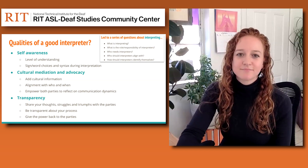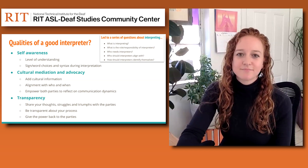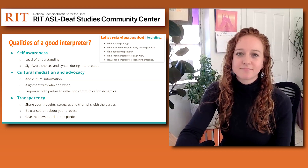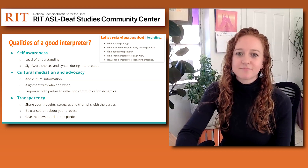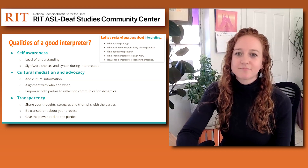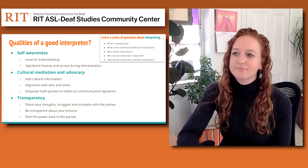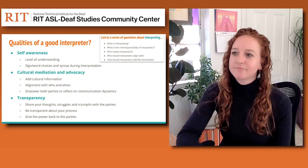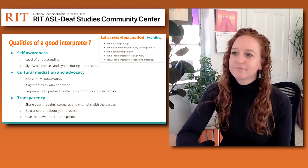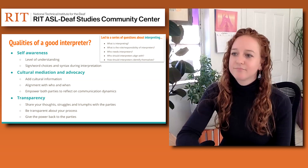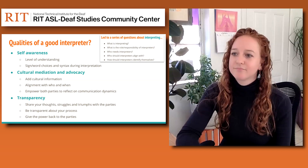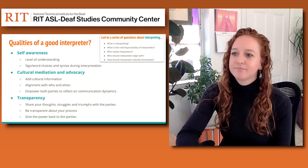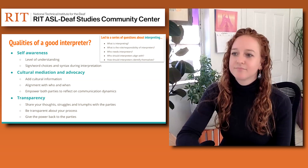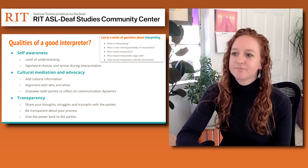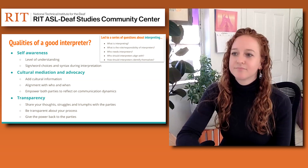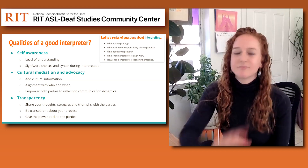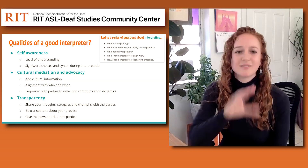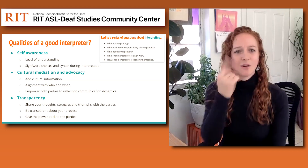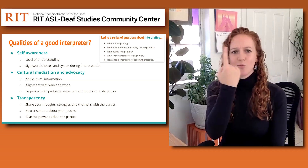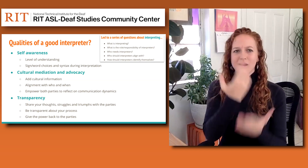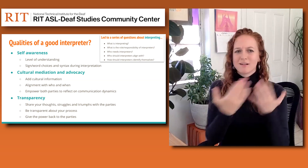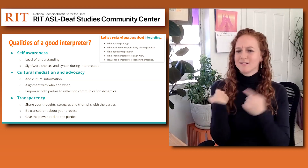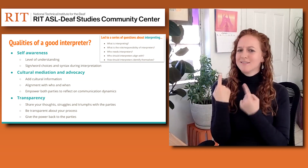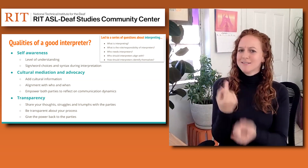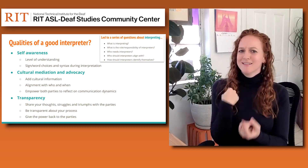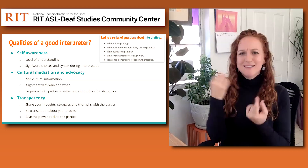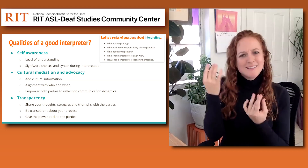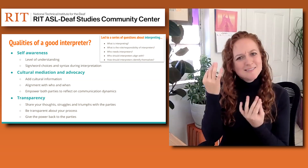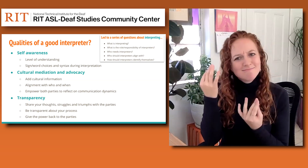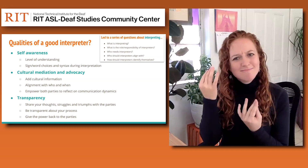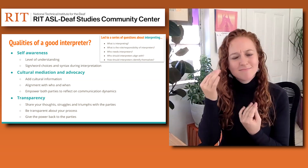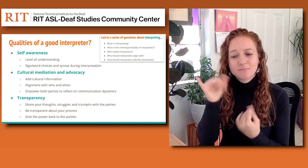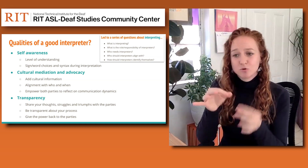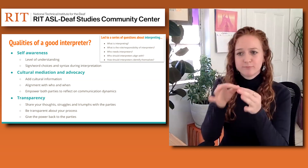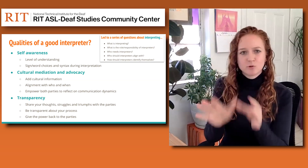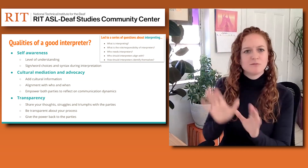talk about how the concepts can be signed more clearly.